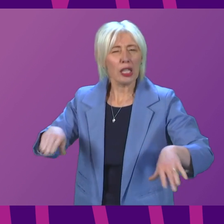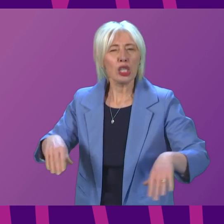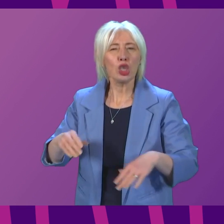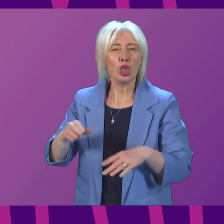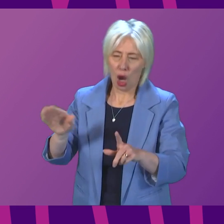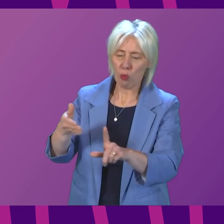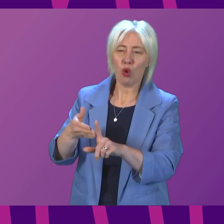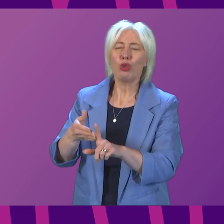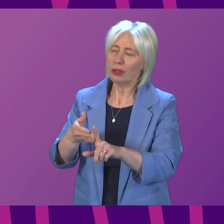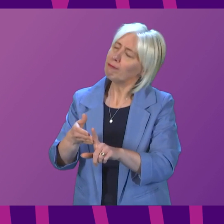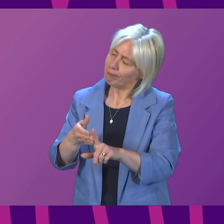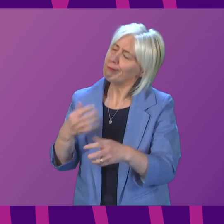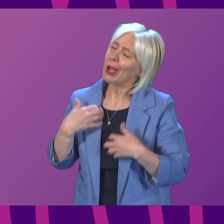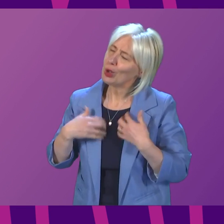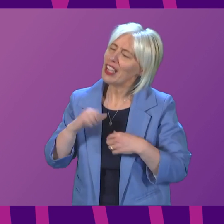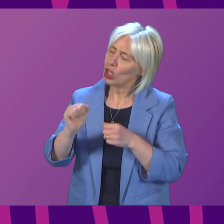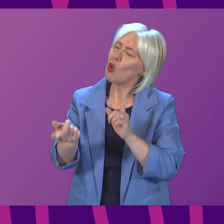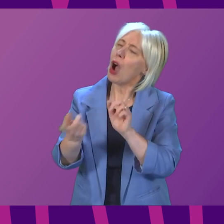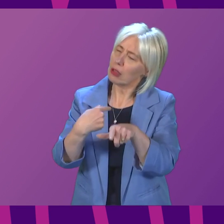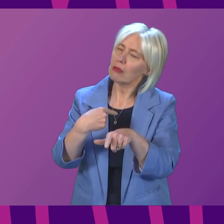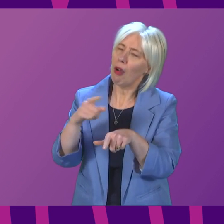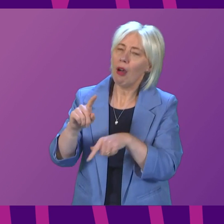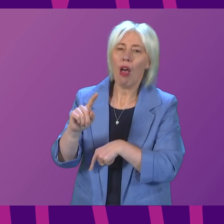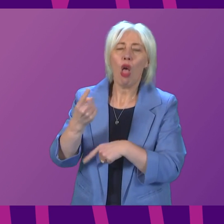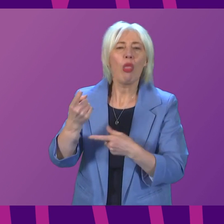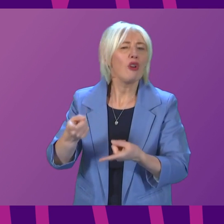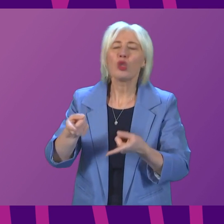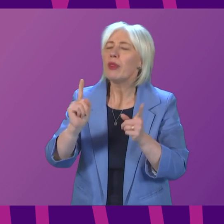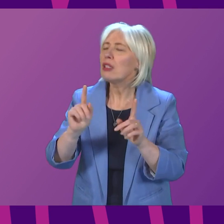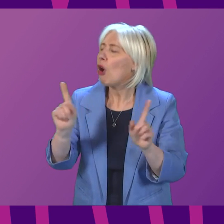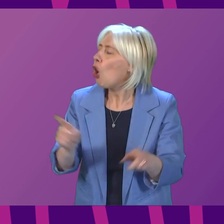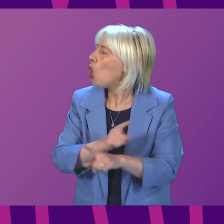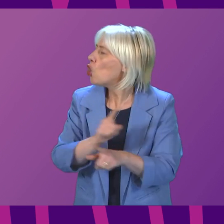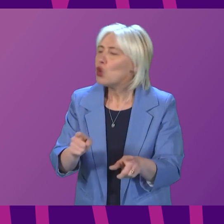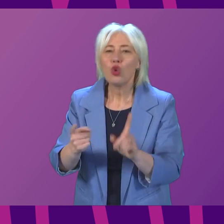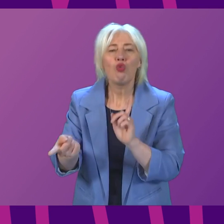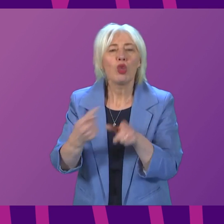given that in her answer she could not bring herself to respond to the retired firefighter